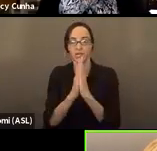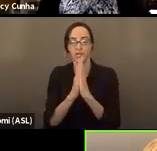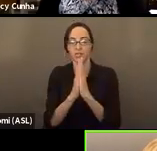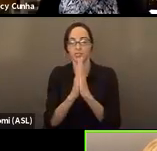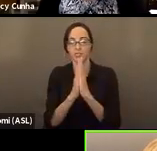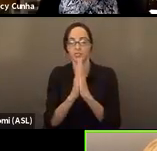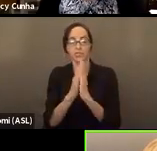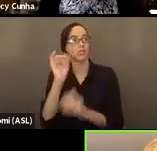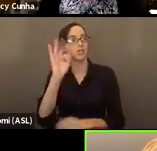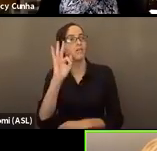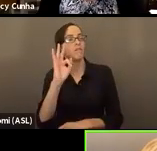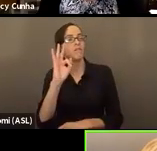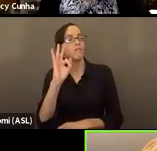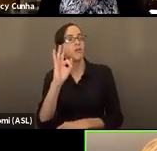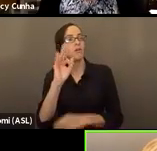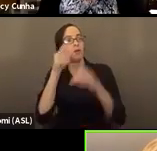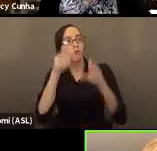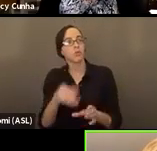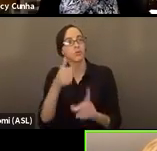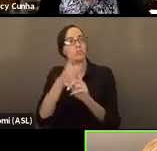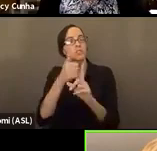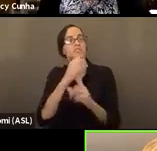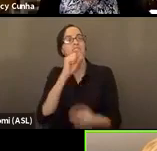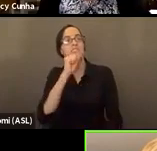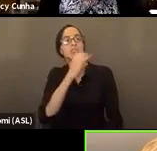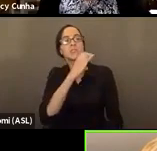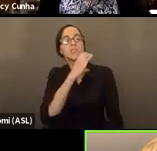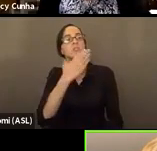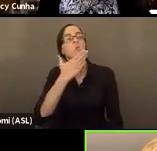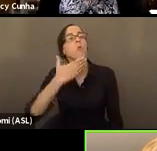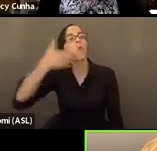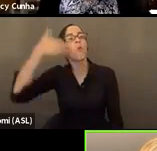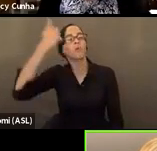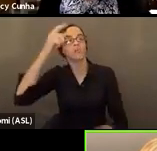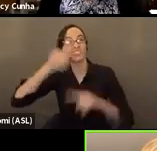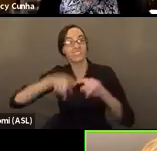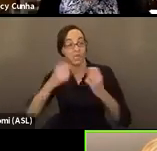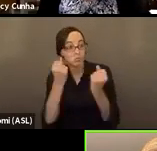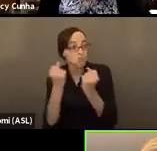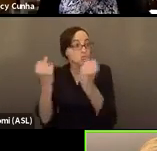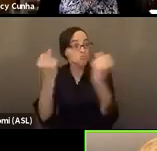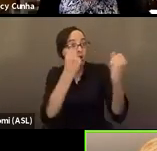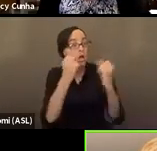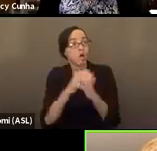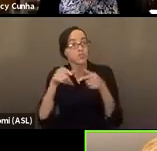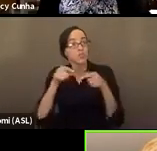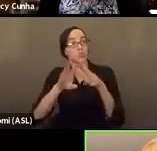call 9-1-1 for an emergency evacuation or would they call paratransit directly